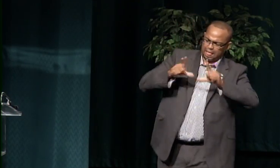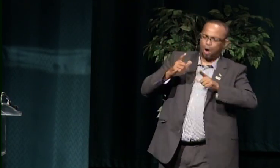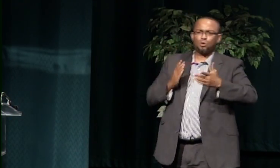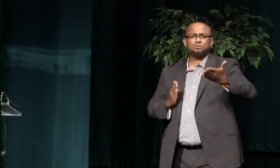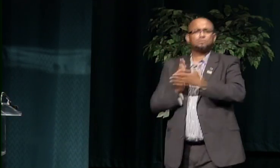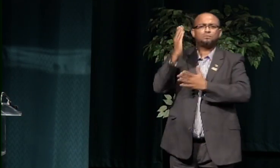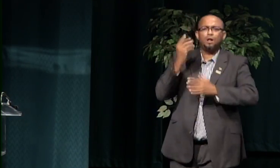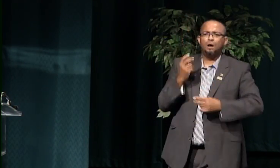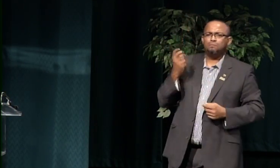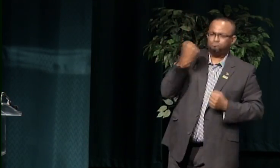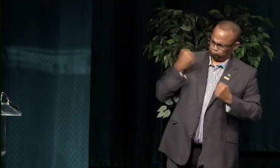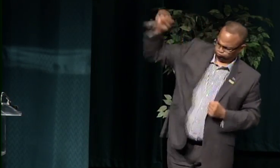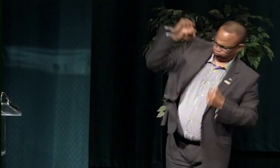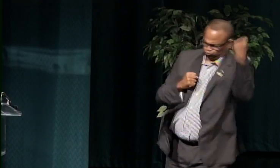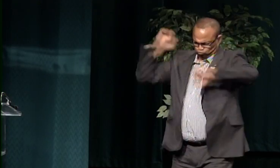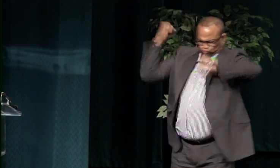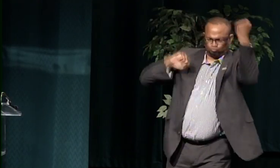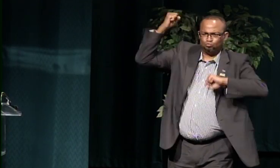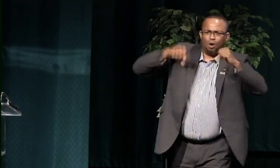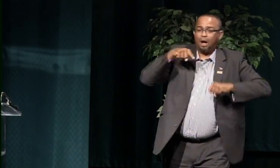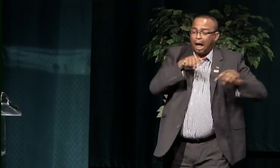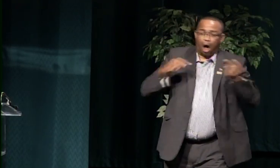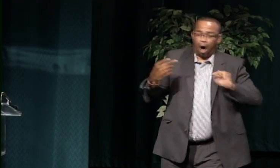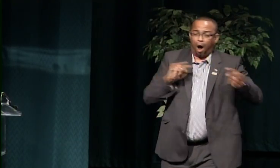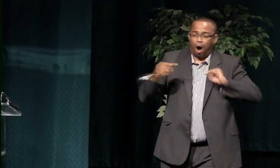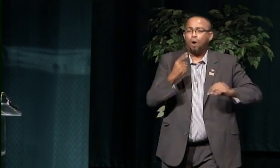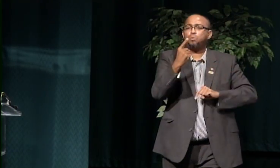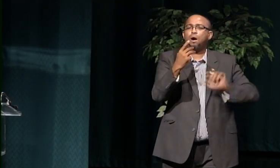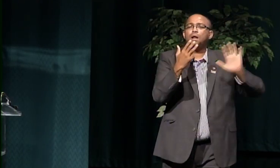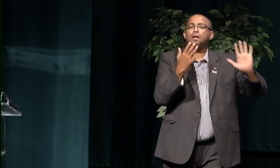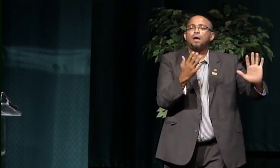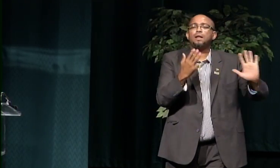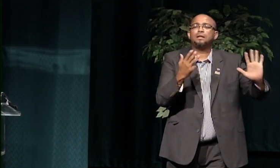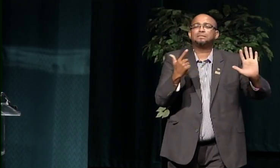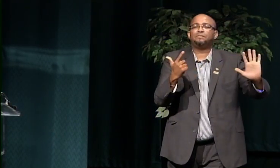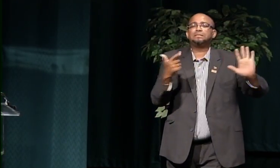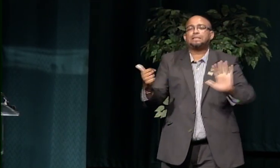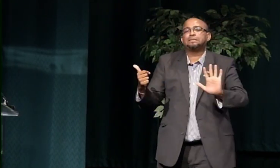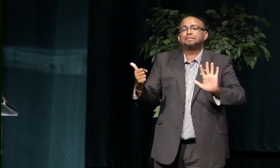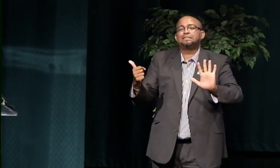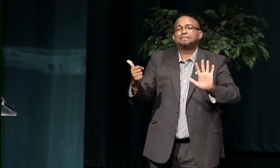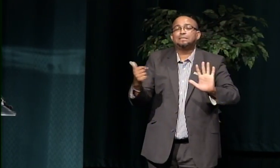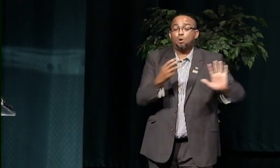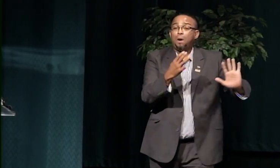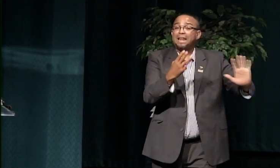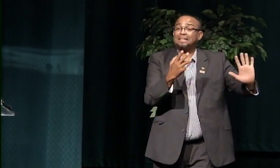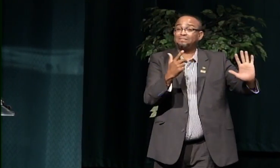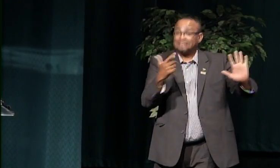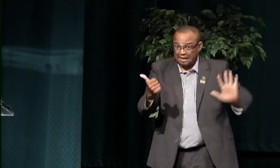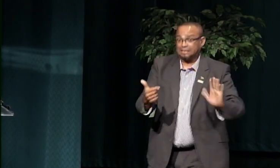And hearing students in the mainstream schools had their own protest and demanded their own language